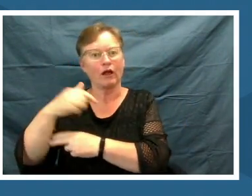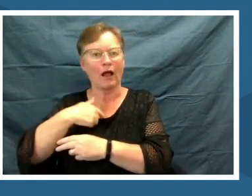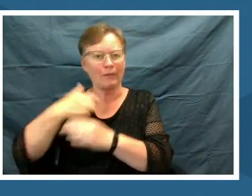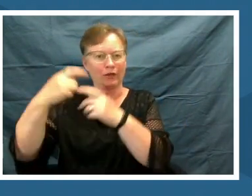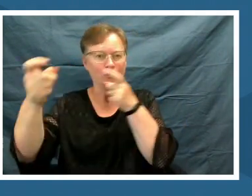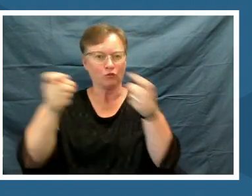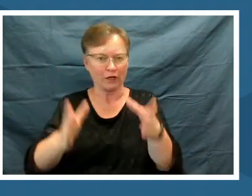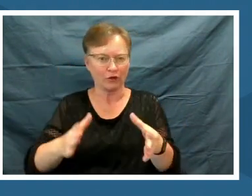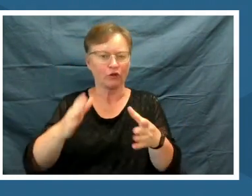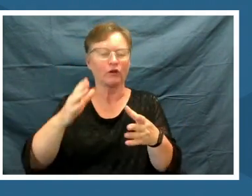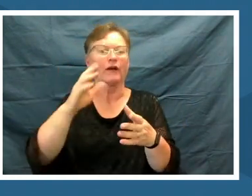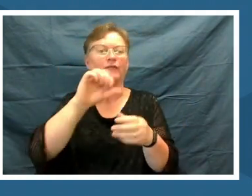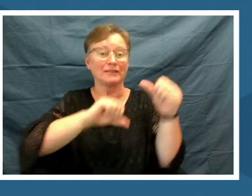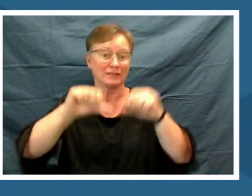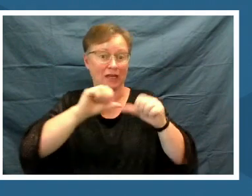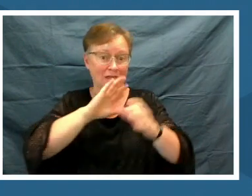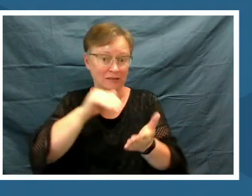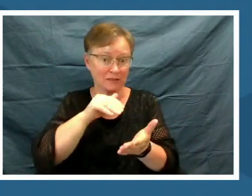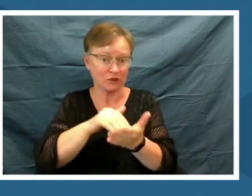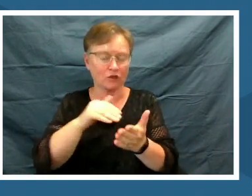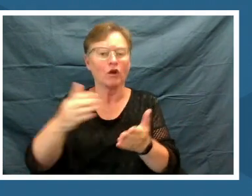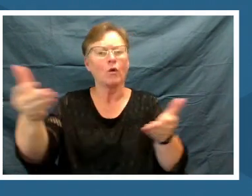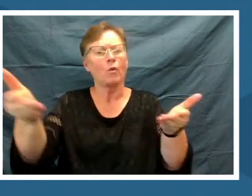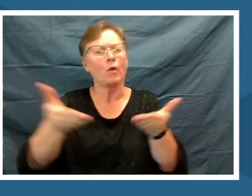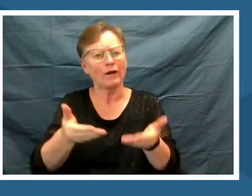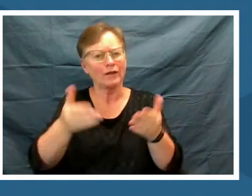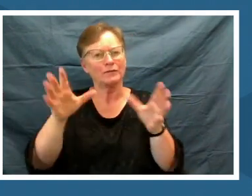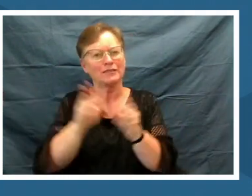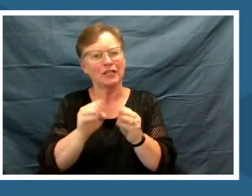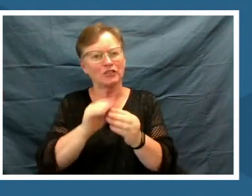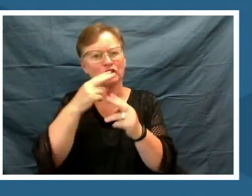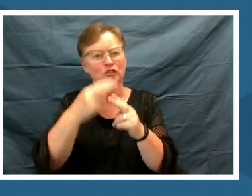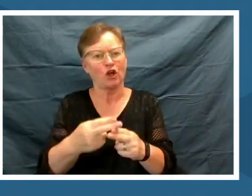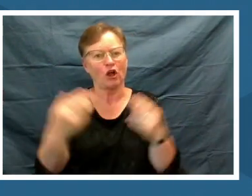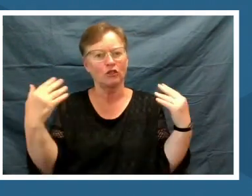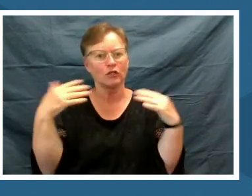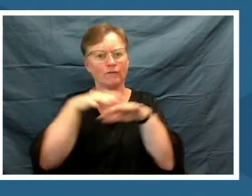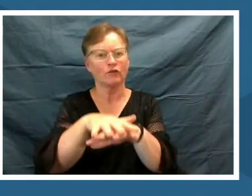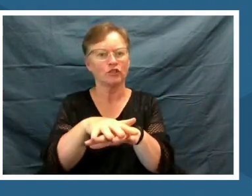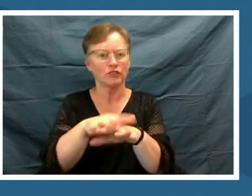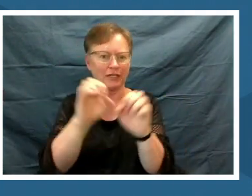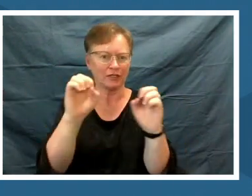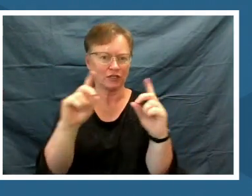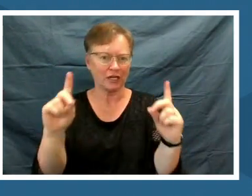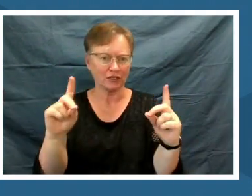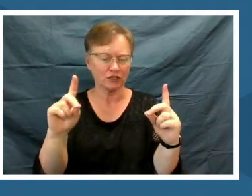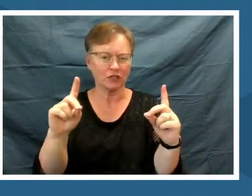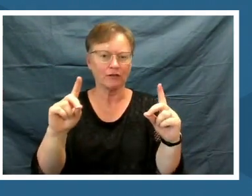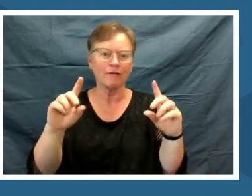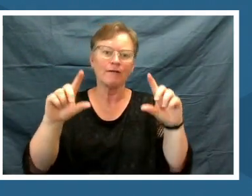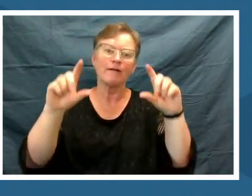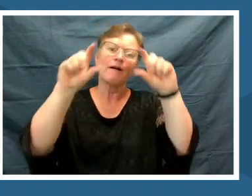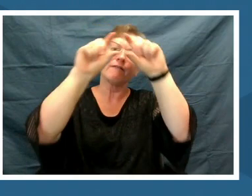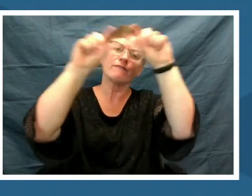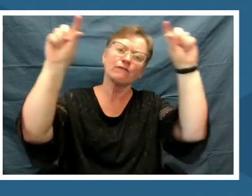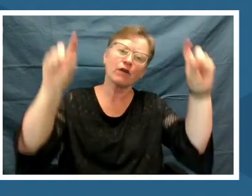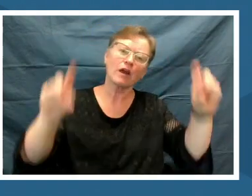welcome to the session called convergence education